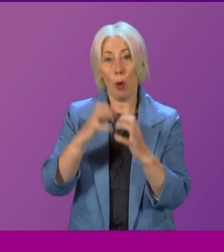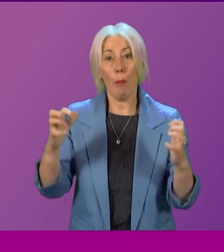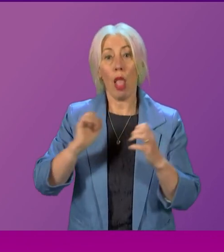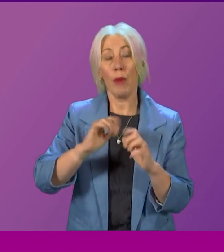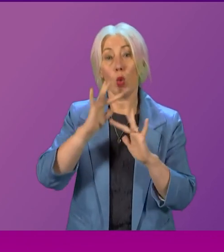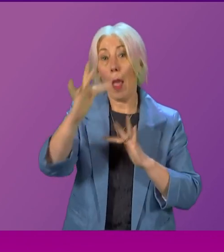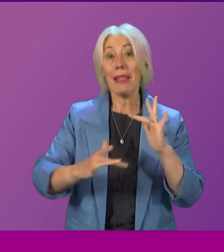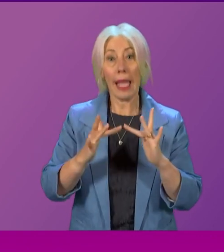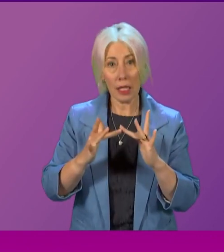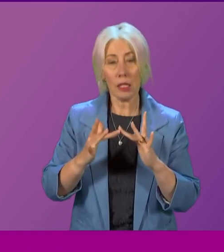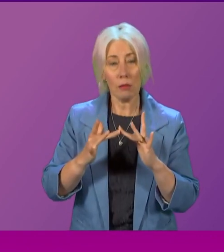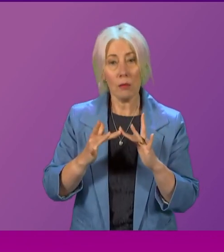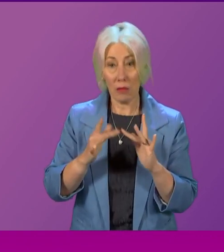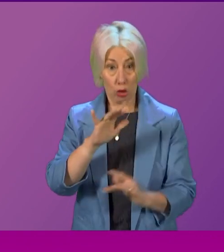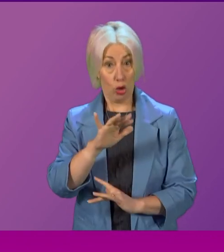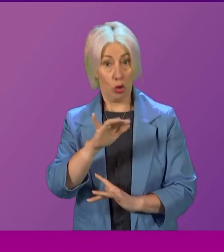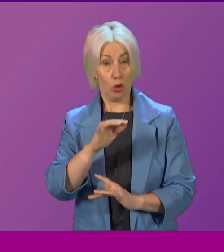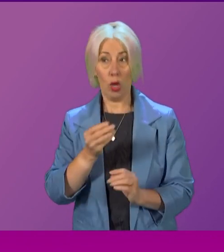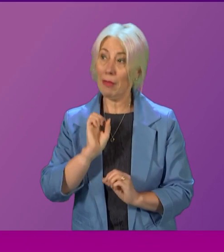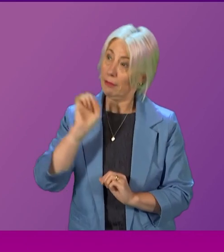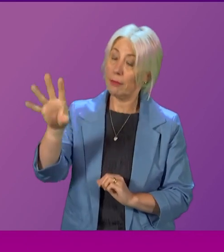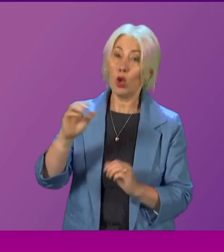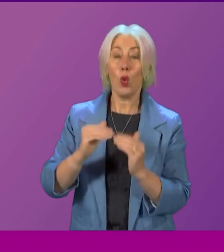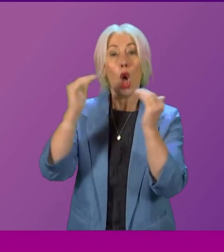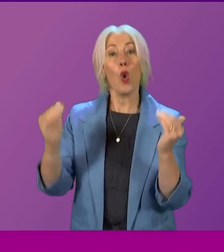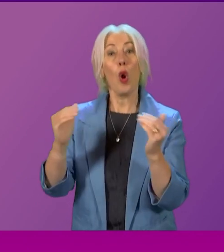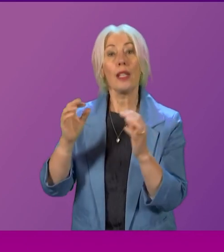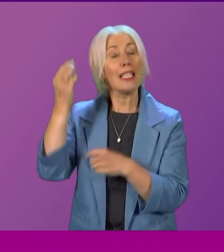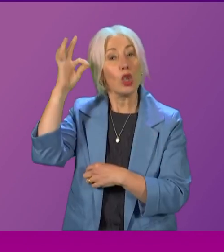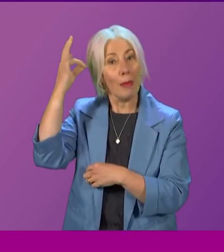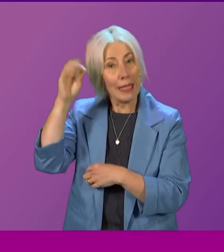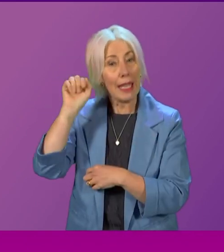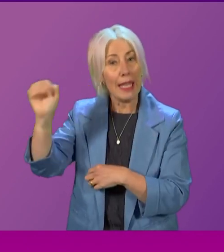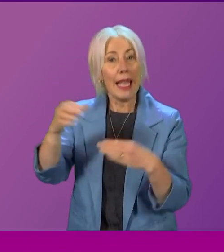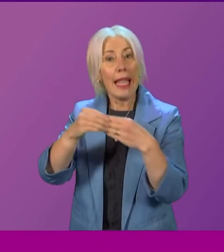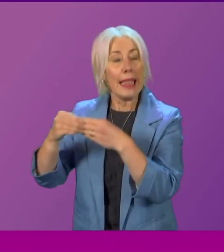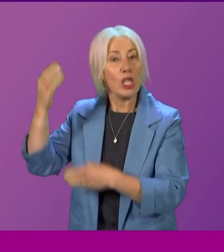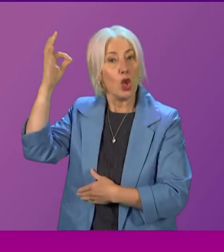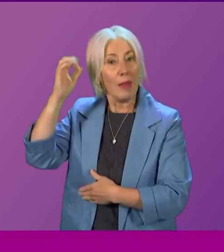it was sent to the Equalities, Human Rights and Civil Justice Committee, which is the lead committee on the bill.